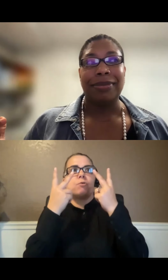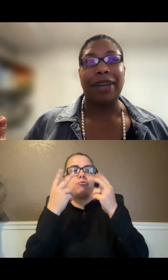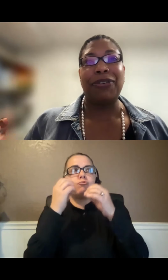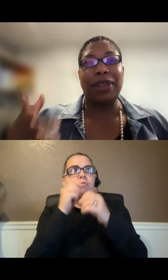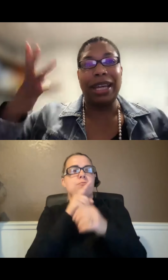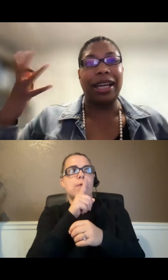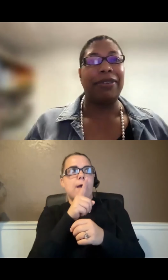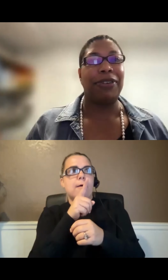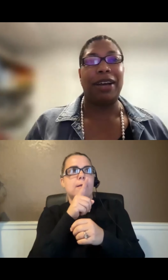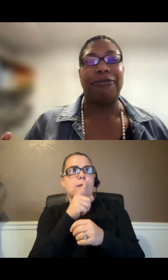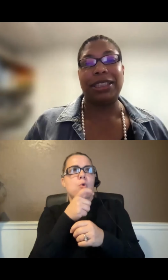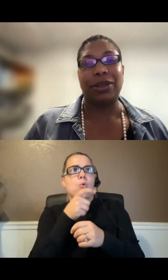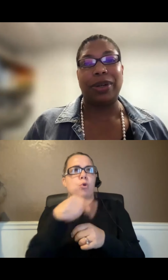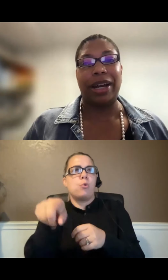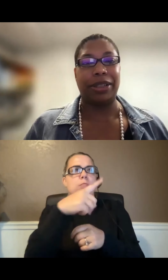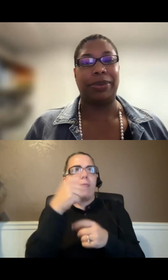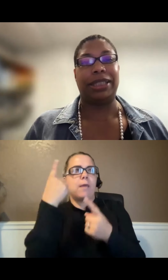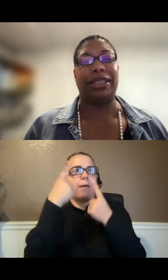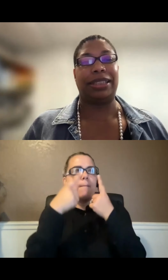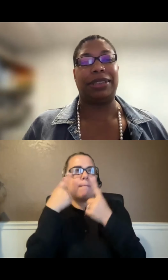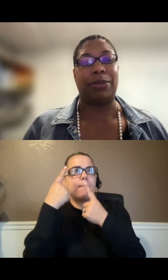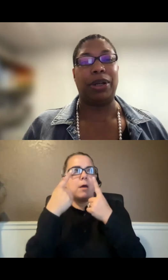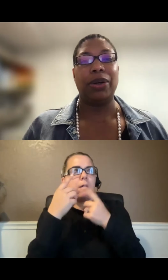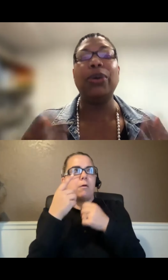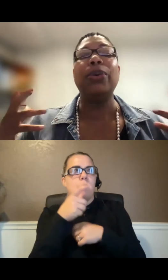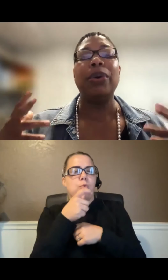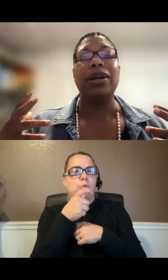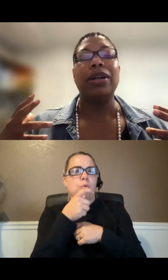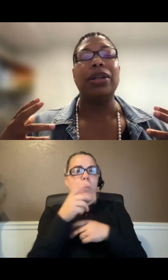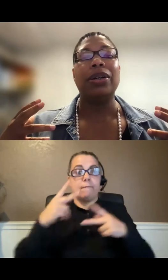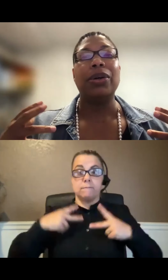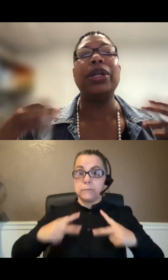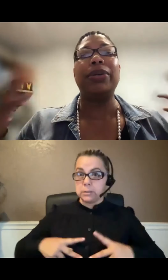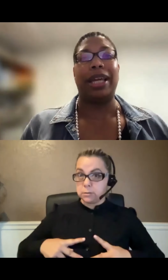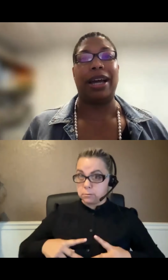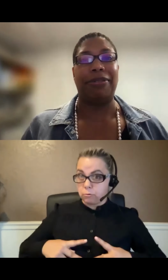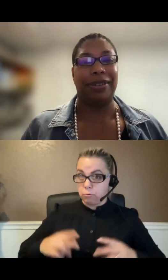If you are thinking of a physical characteristic of someone, who do you think of?